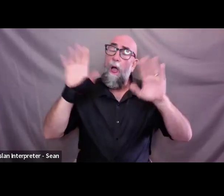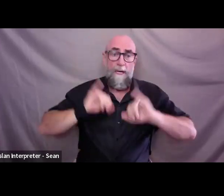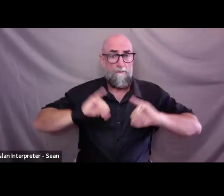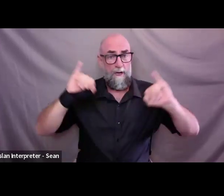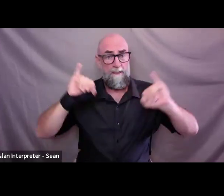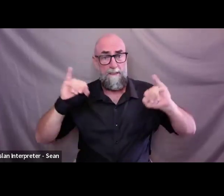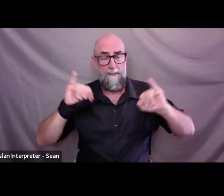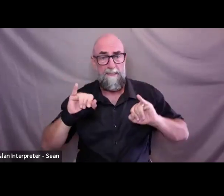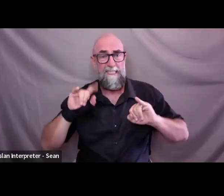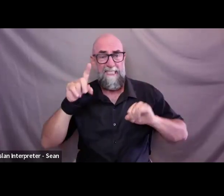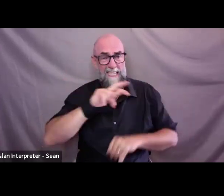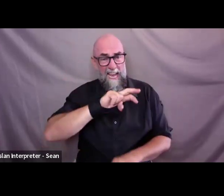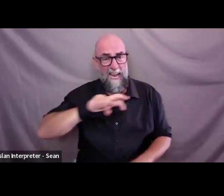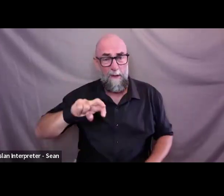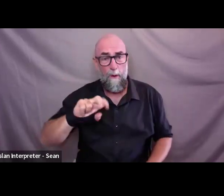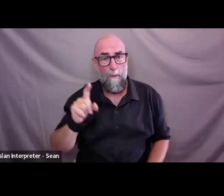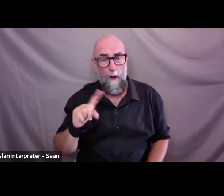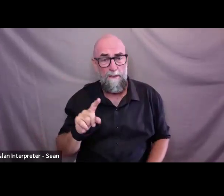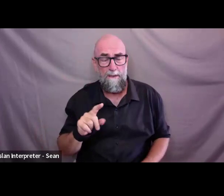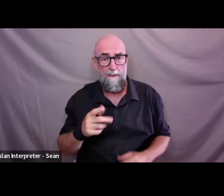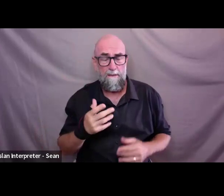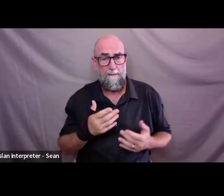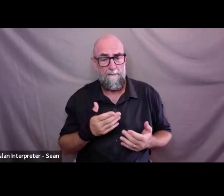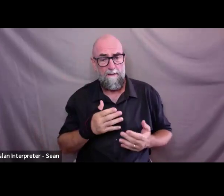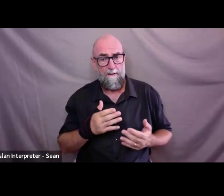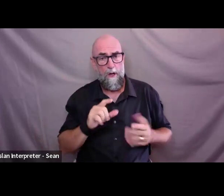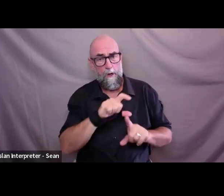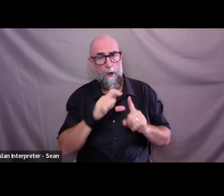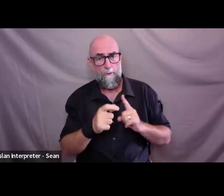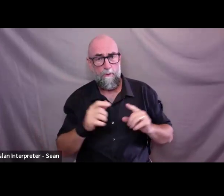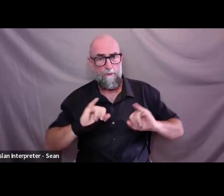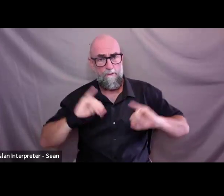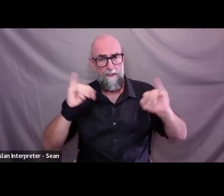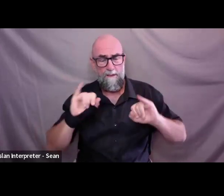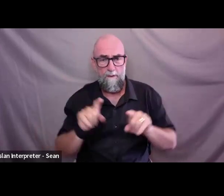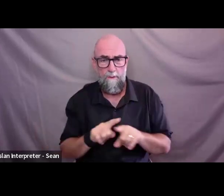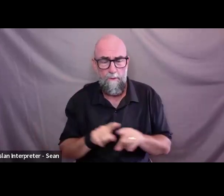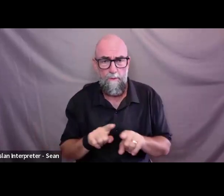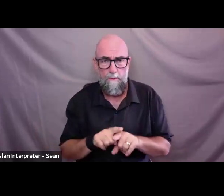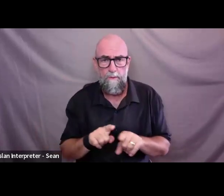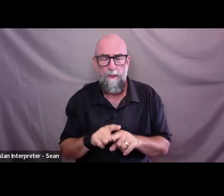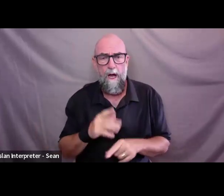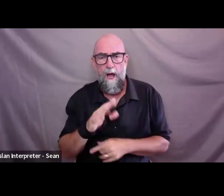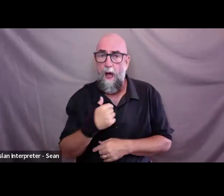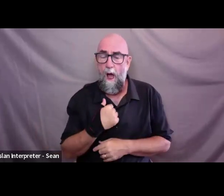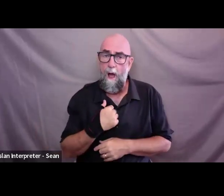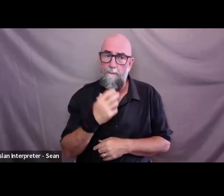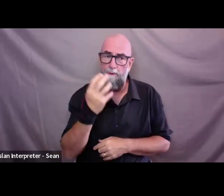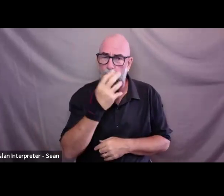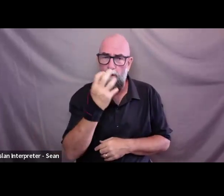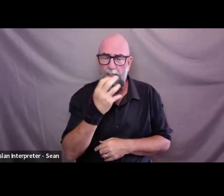bring in the British into this conversation, but they've got a really perfectly, this is a quote from the British Council he